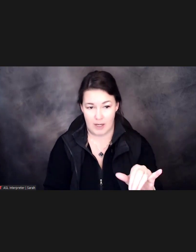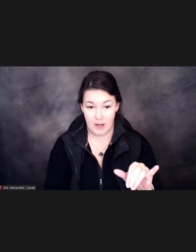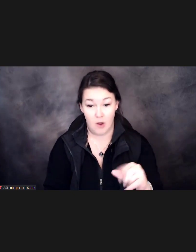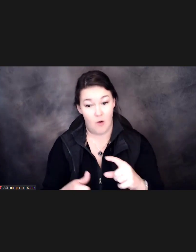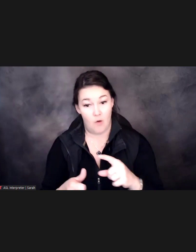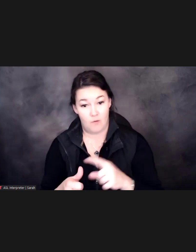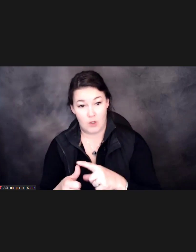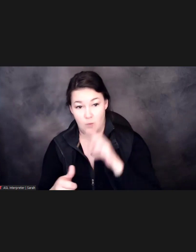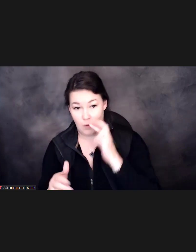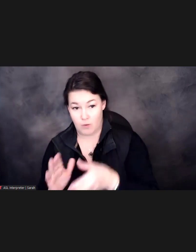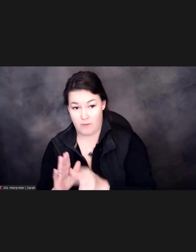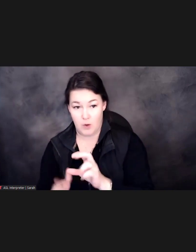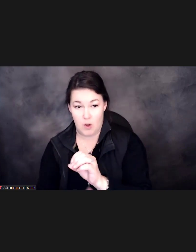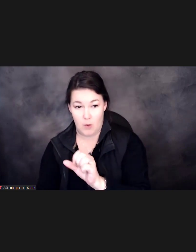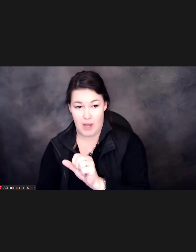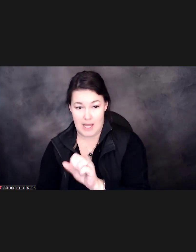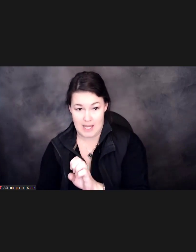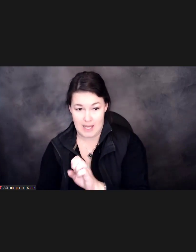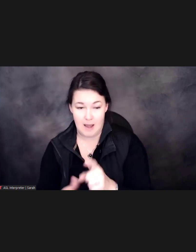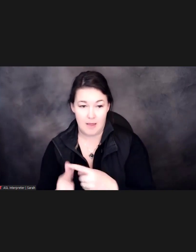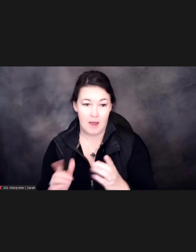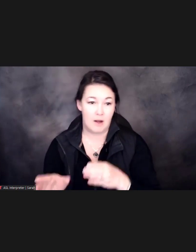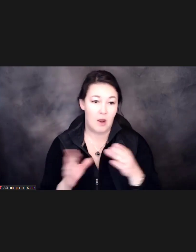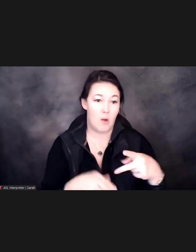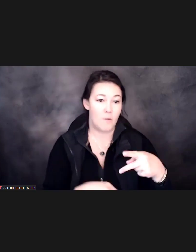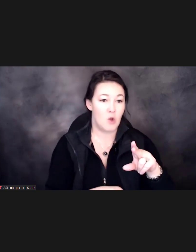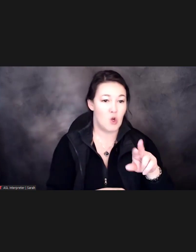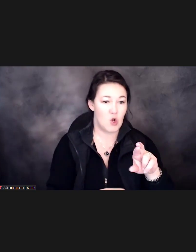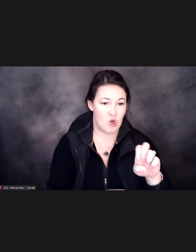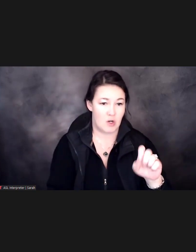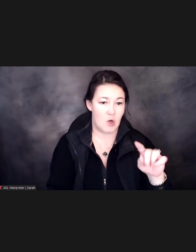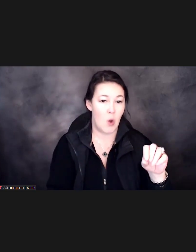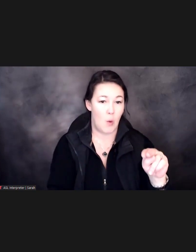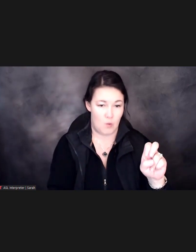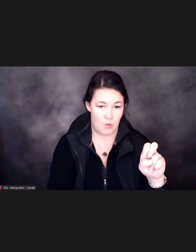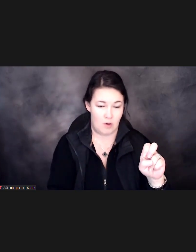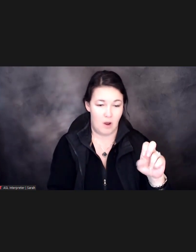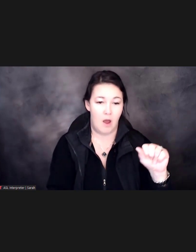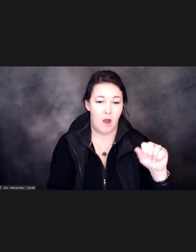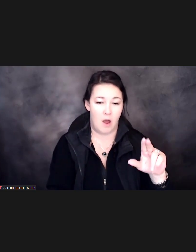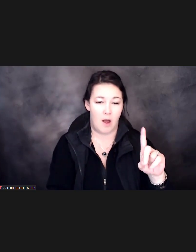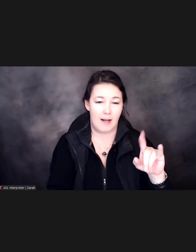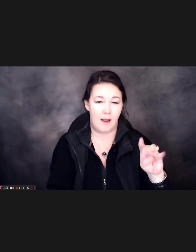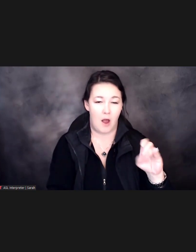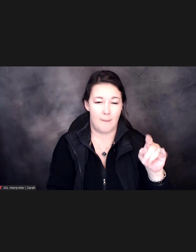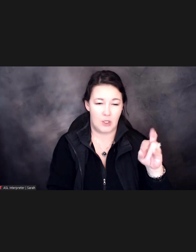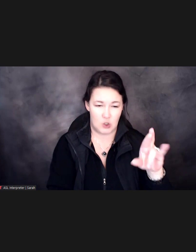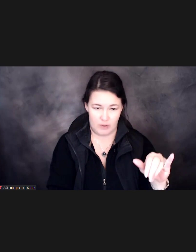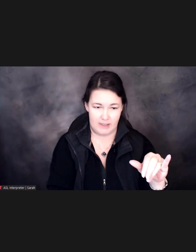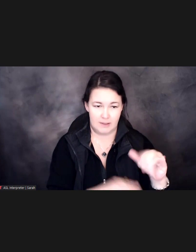OAE screening and followed by an overview of the pure tone audiometry screening process.